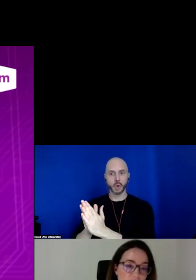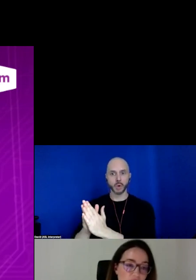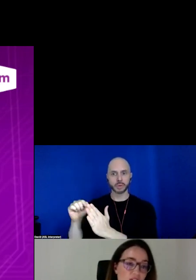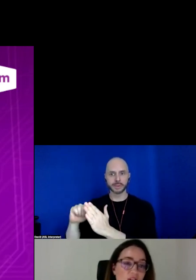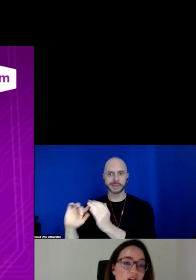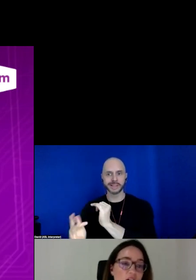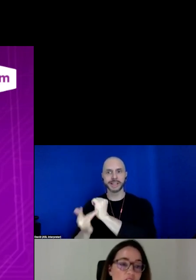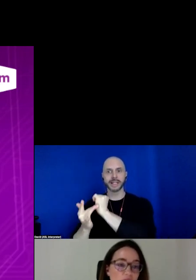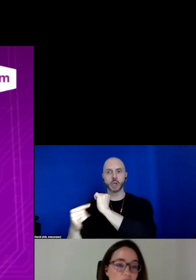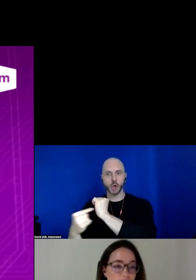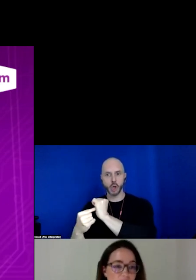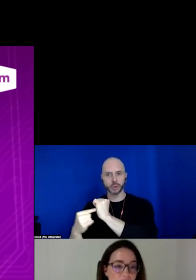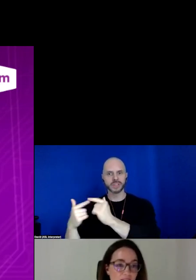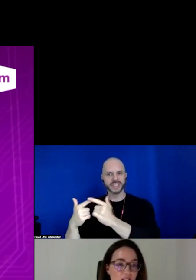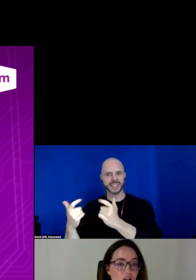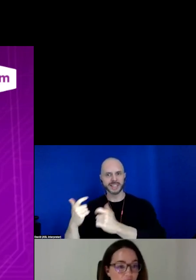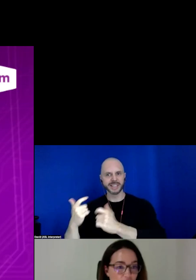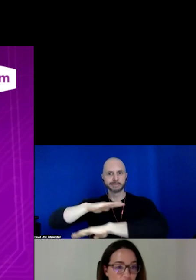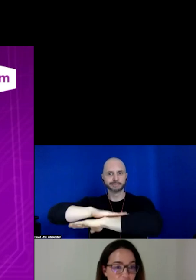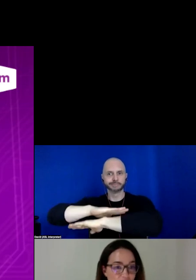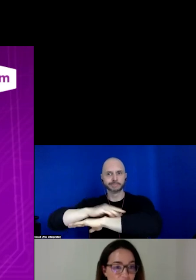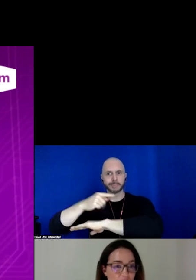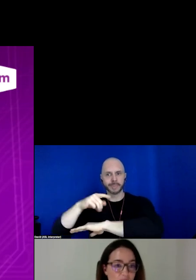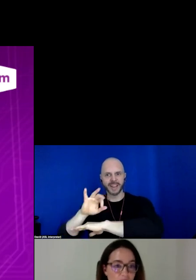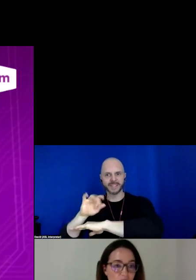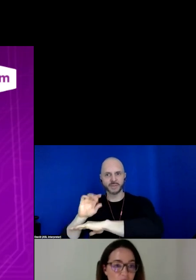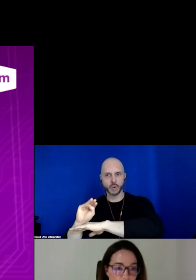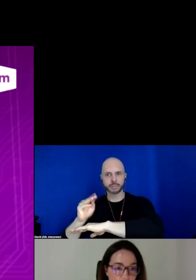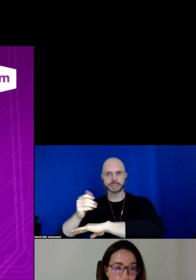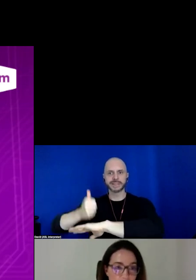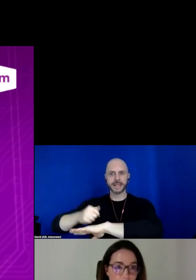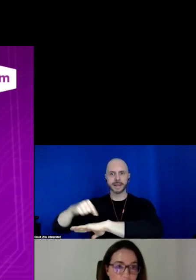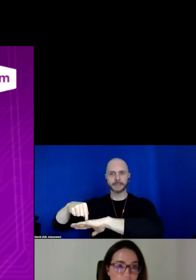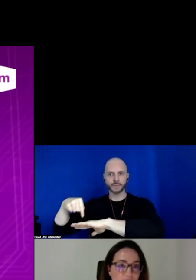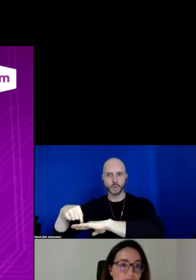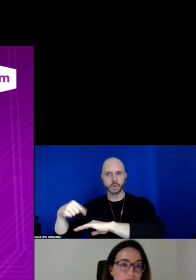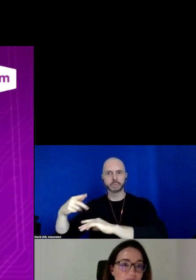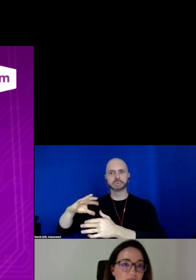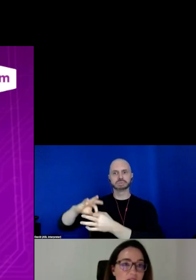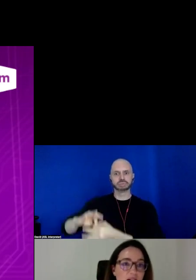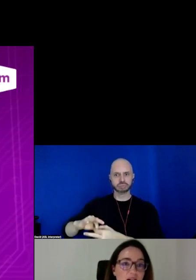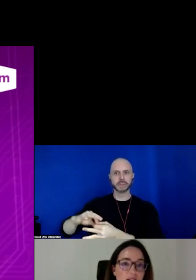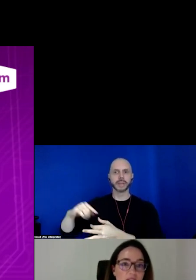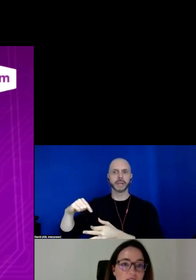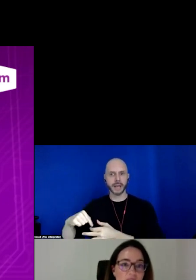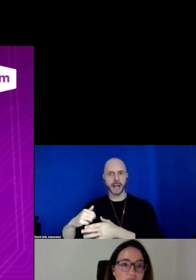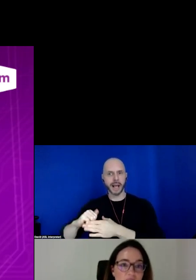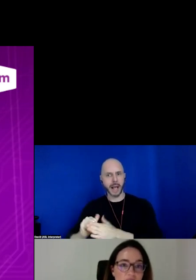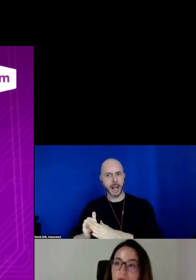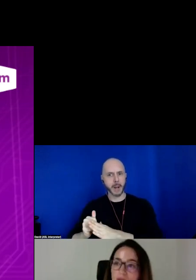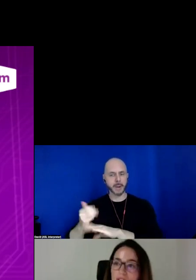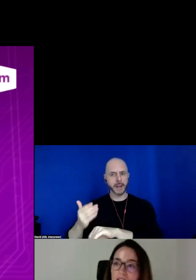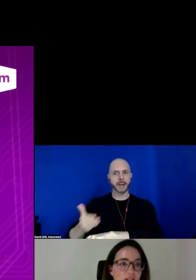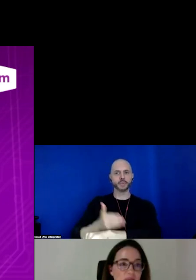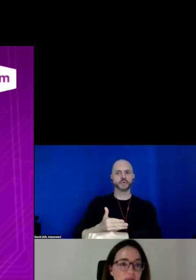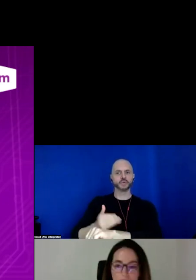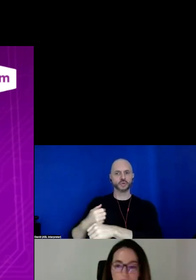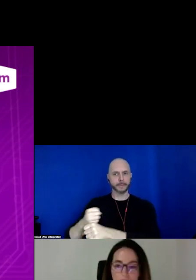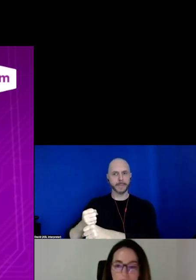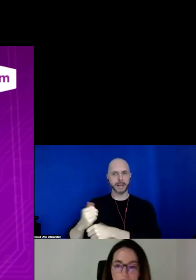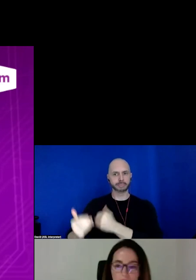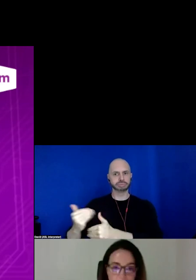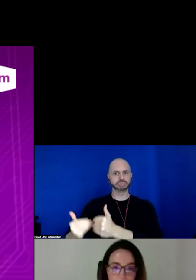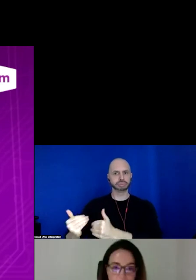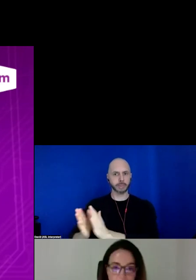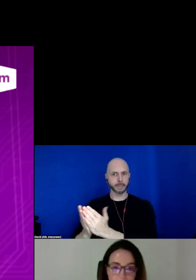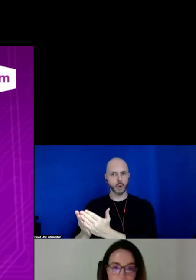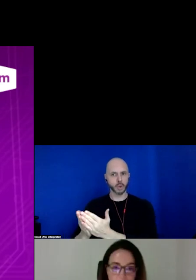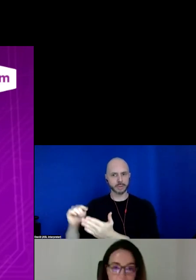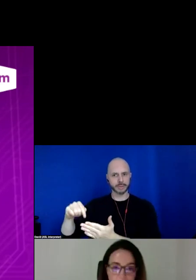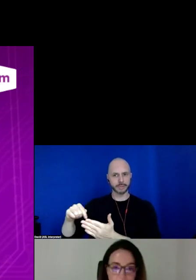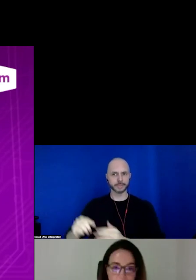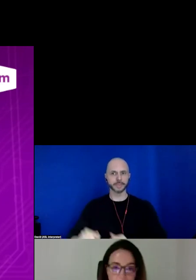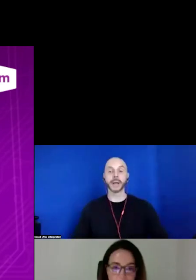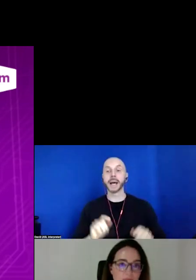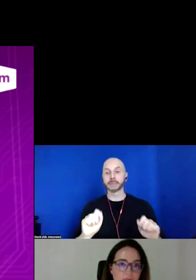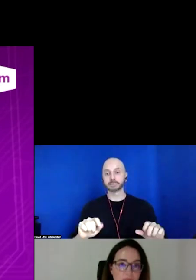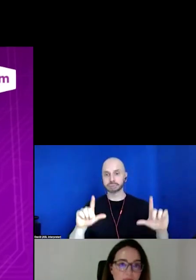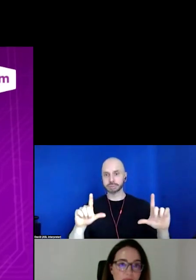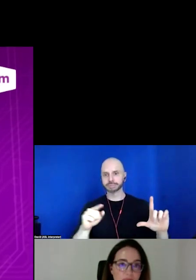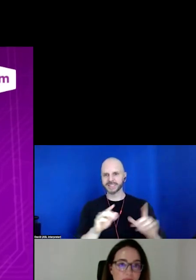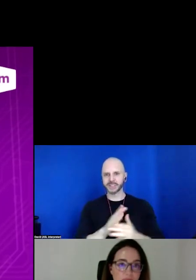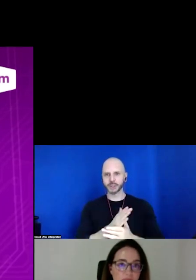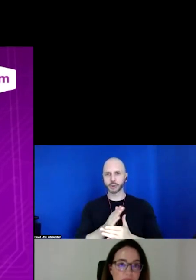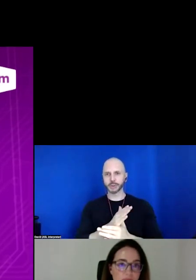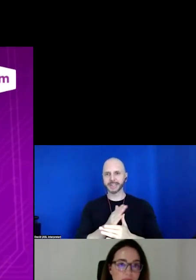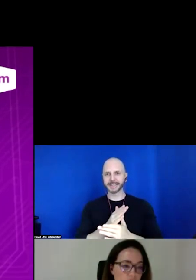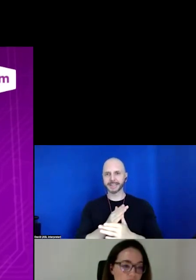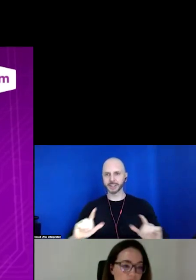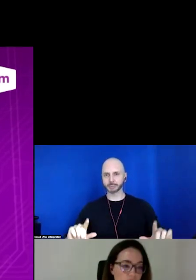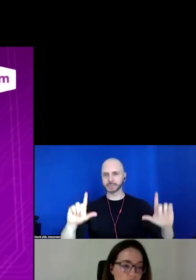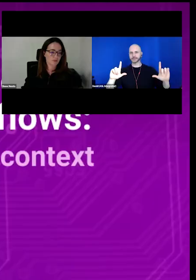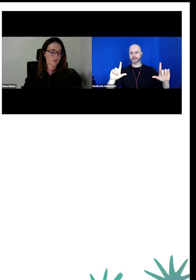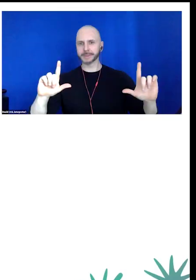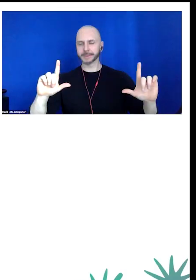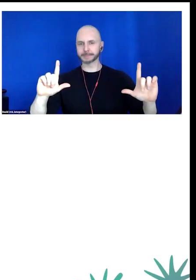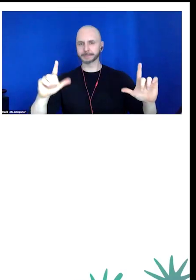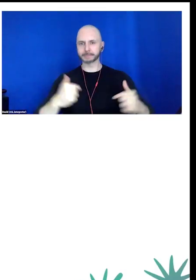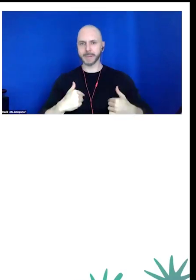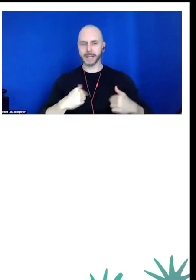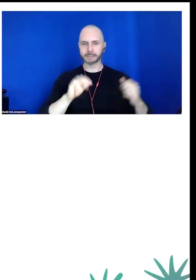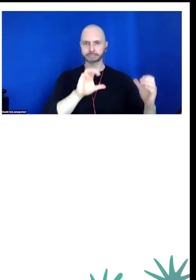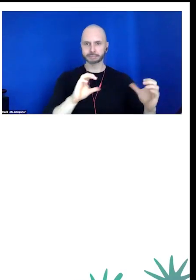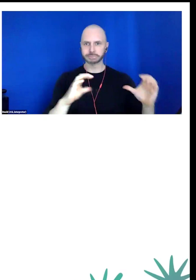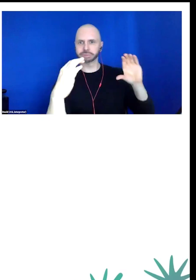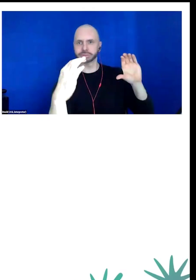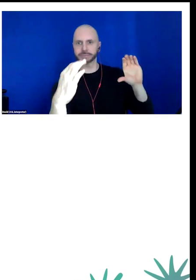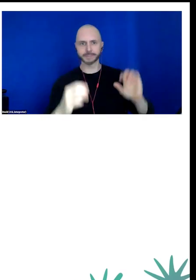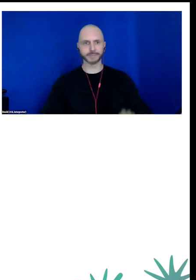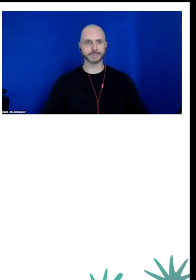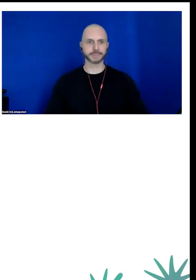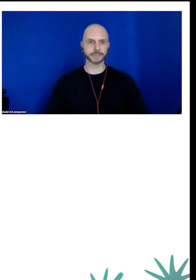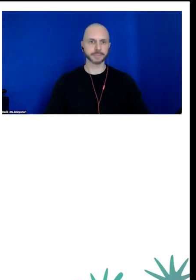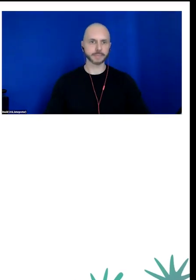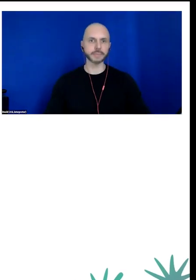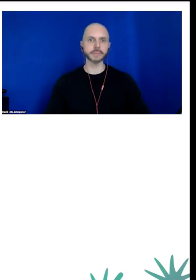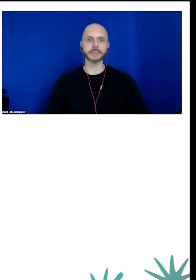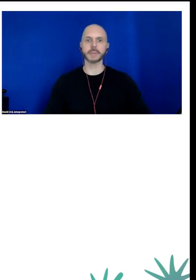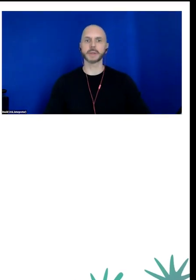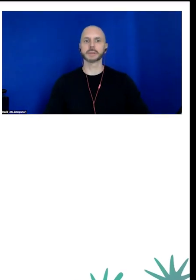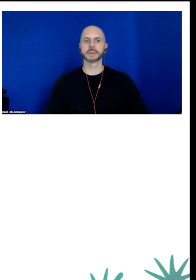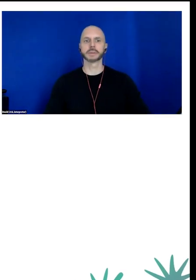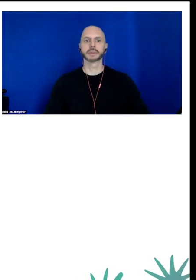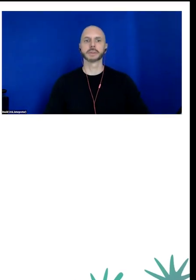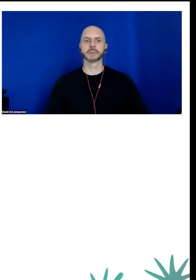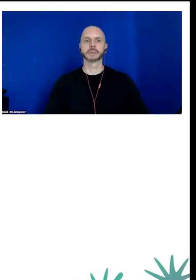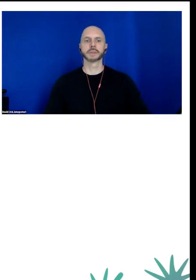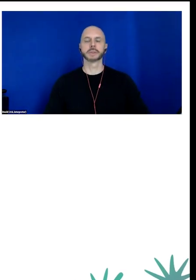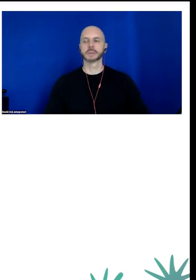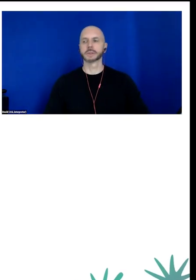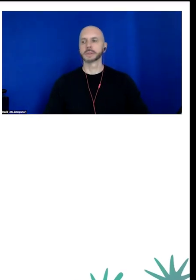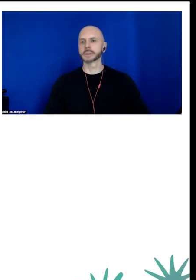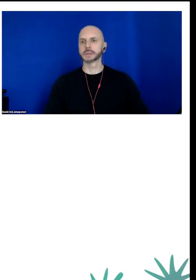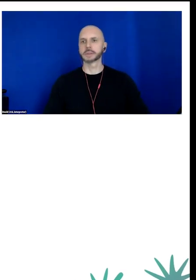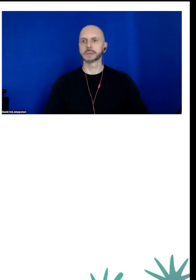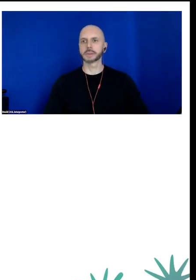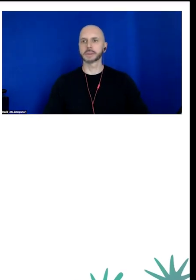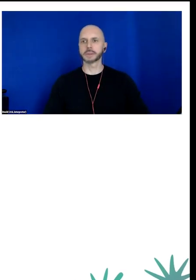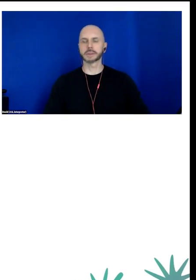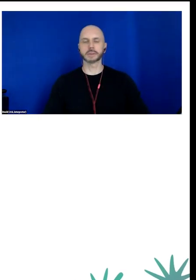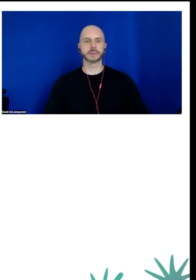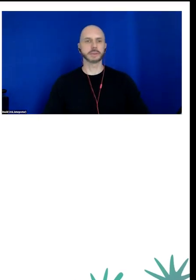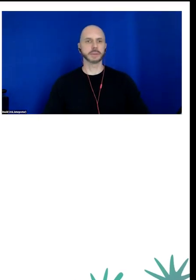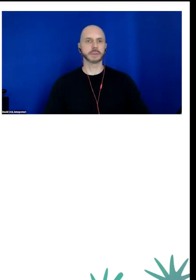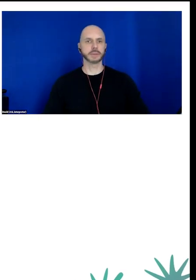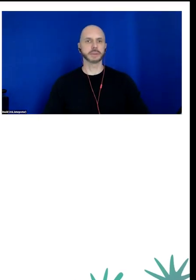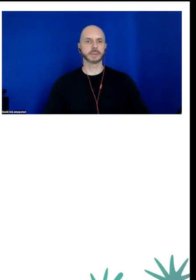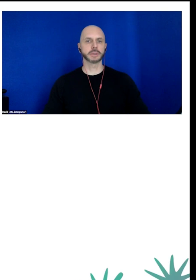platforms that produce books. Sorry, one moment. I just want to find my screen sharing. There we go.